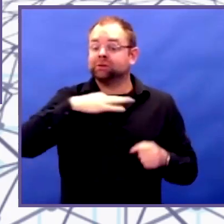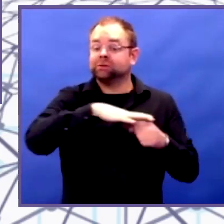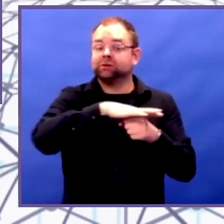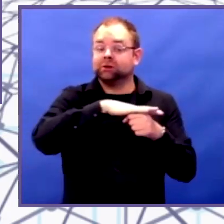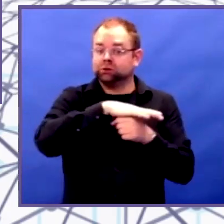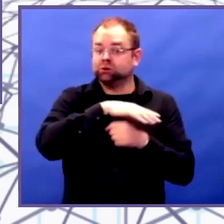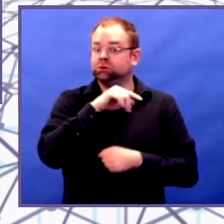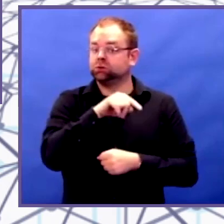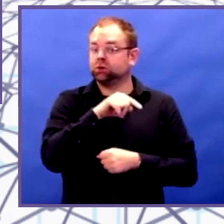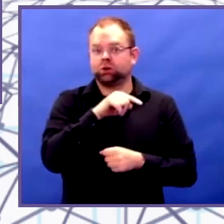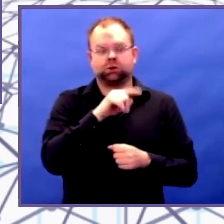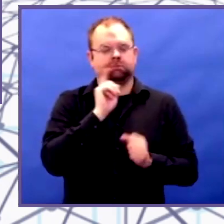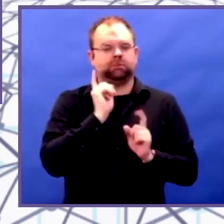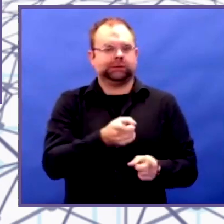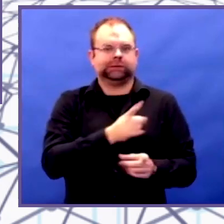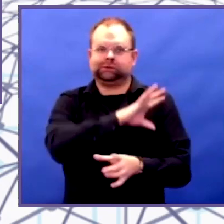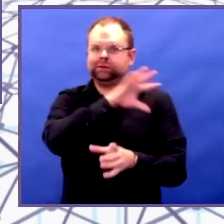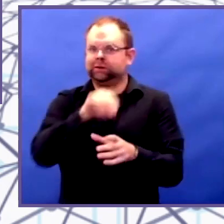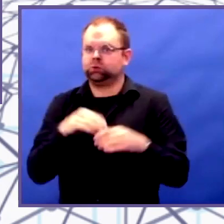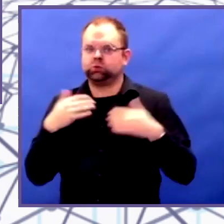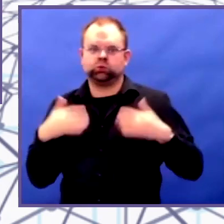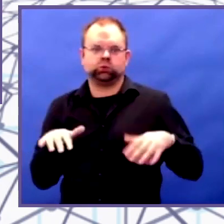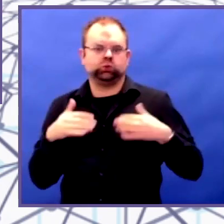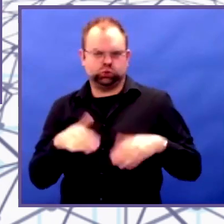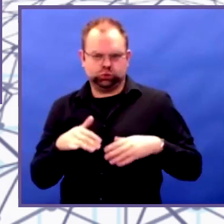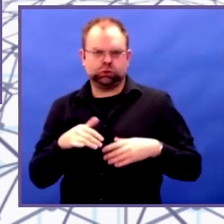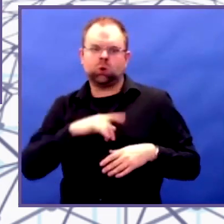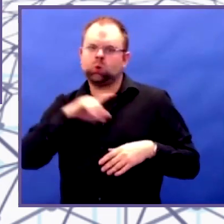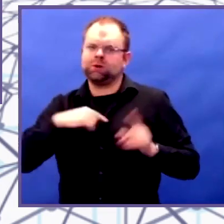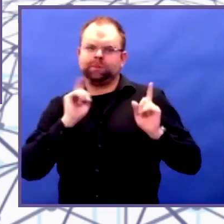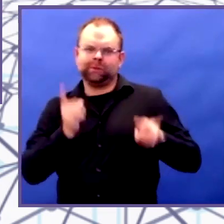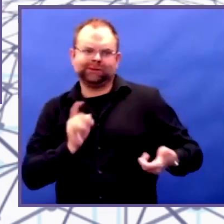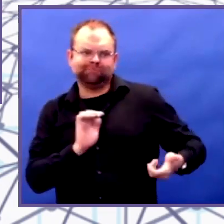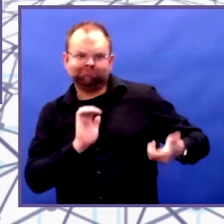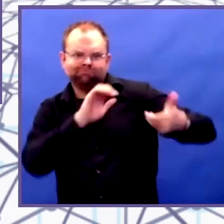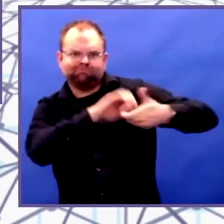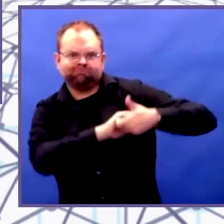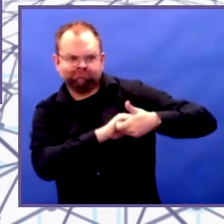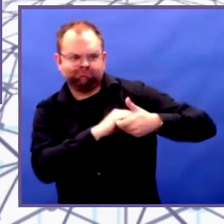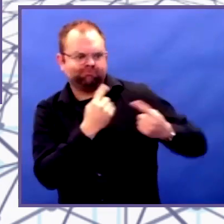So there is every need for us to collaborate with the private sector.